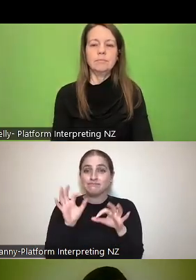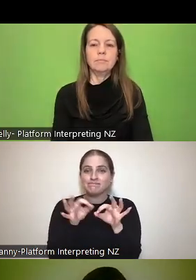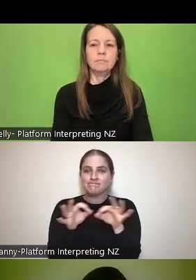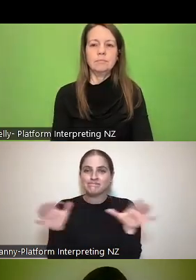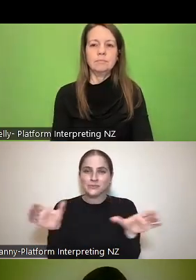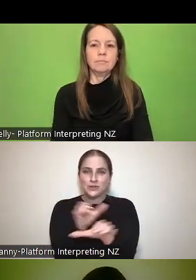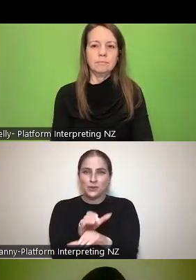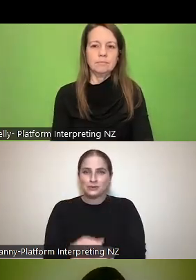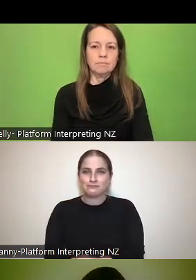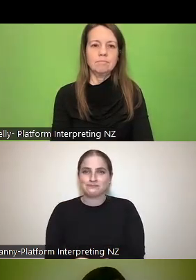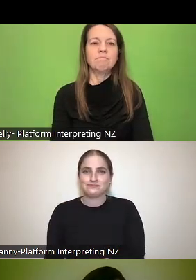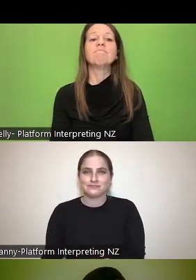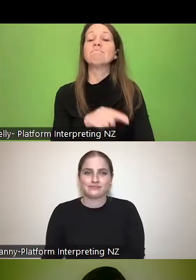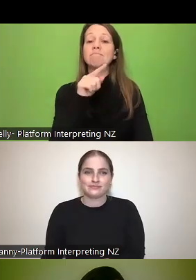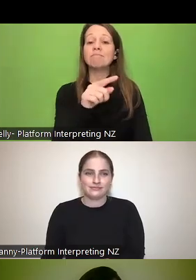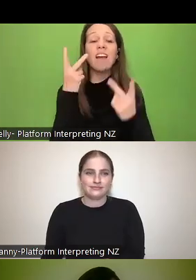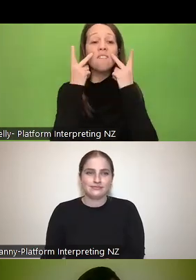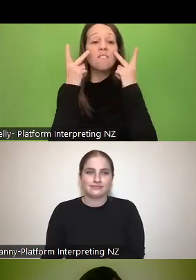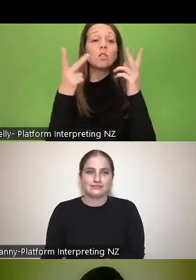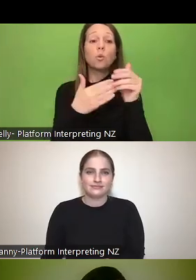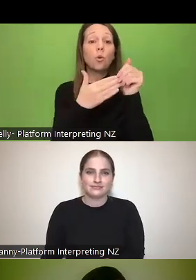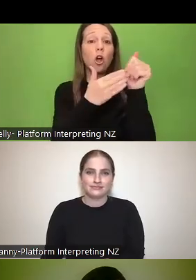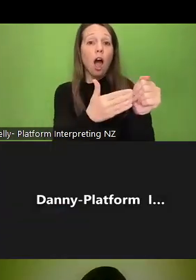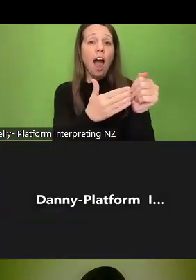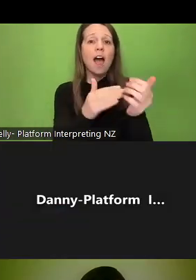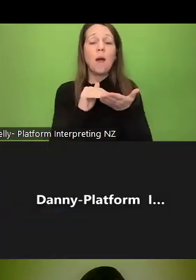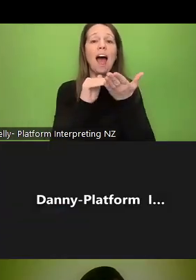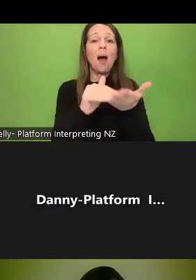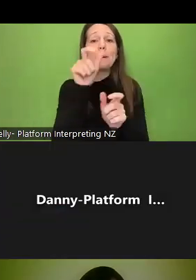and descriptions to let audience know what coming to the waterfront theater is like,